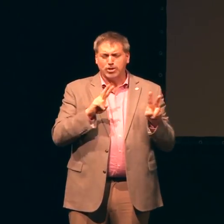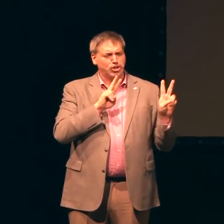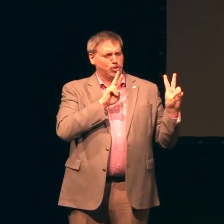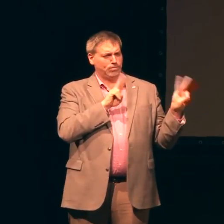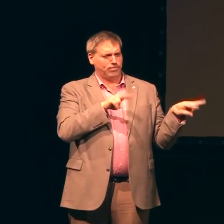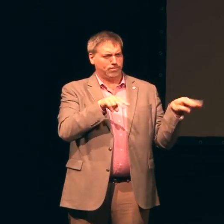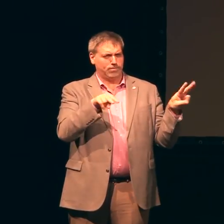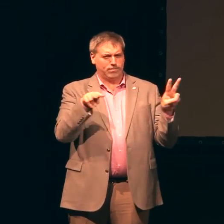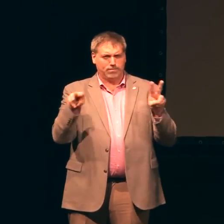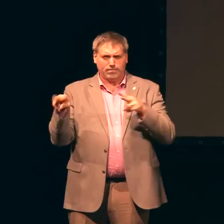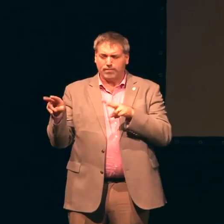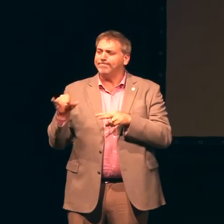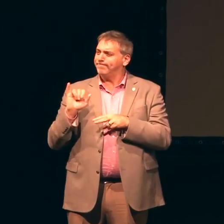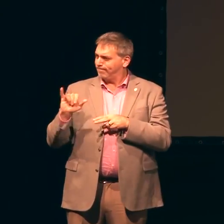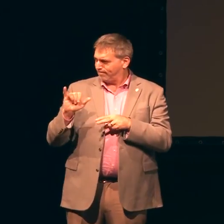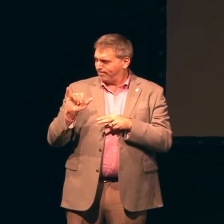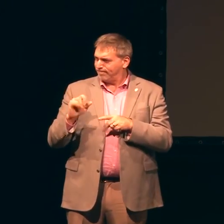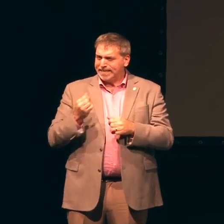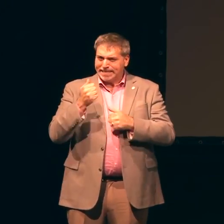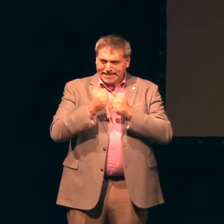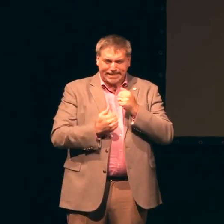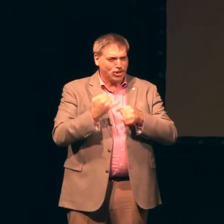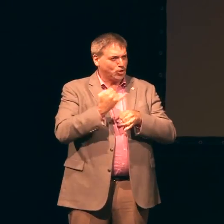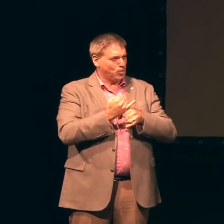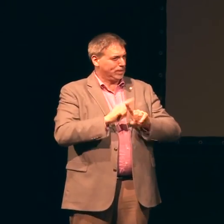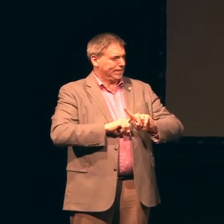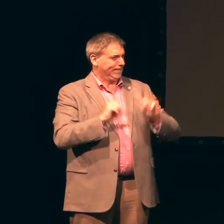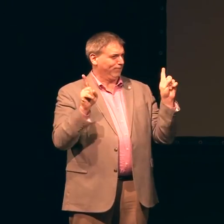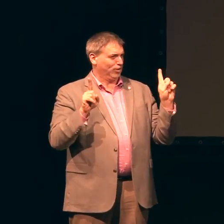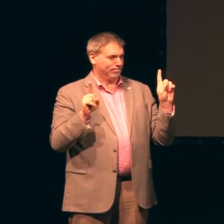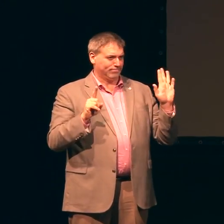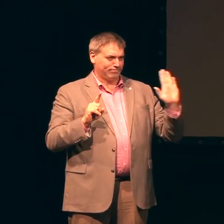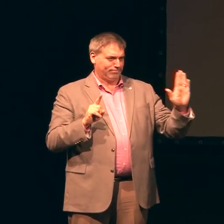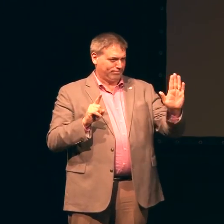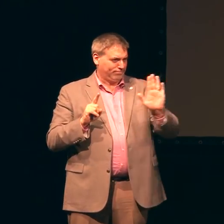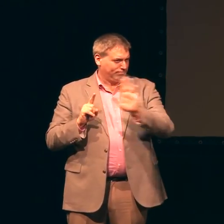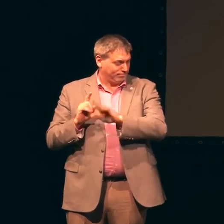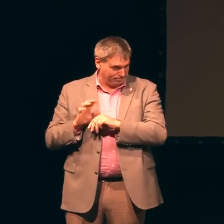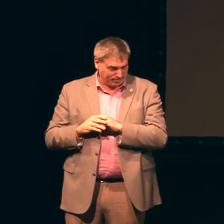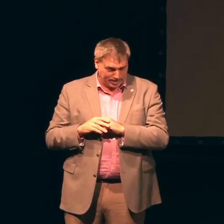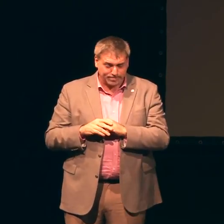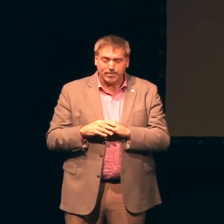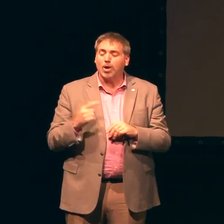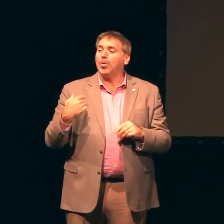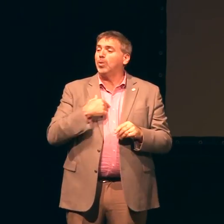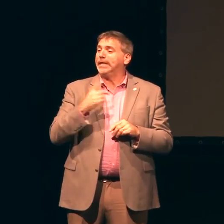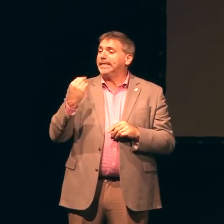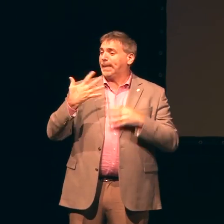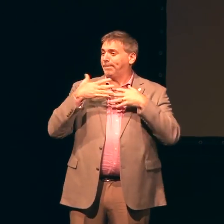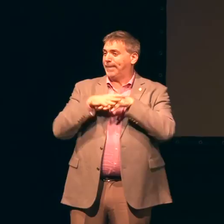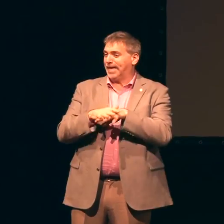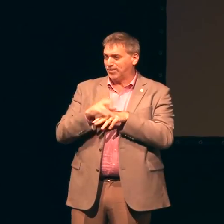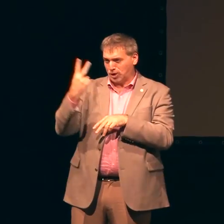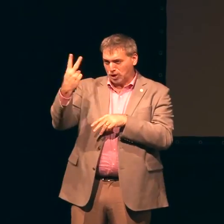same time we have the opportunity to also visit the schools and each school was different. We